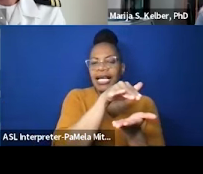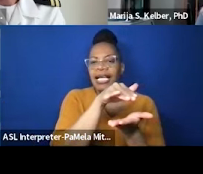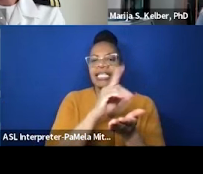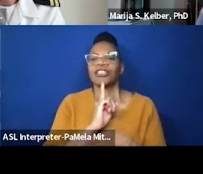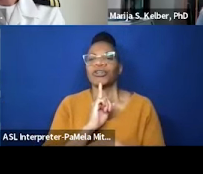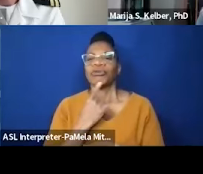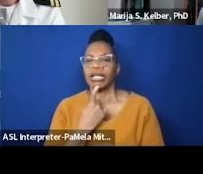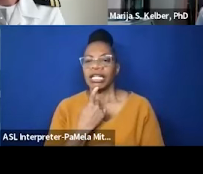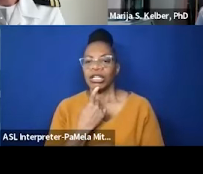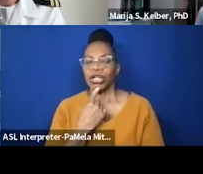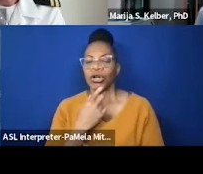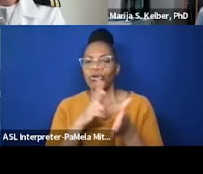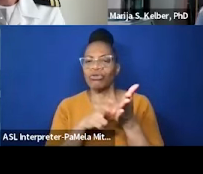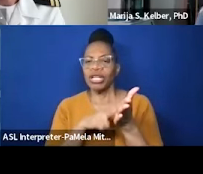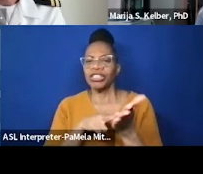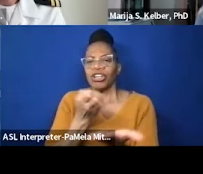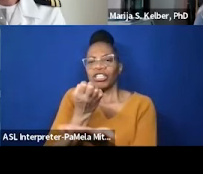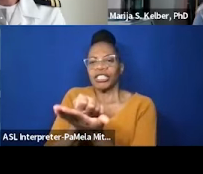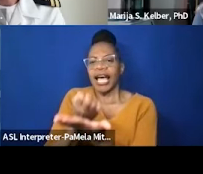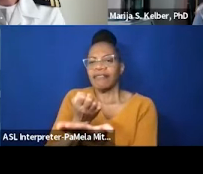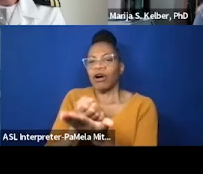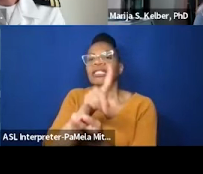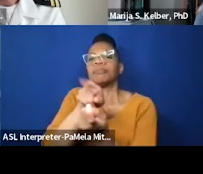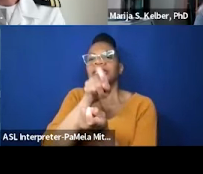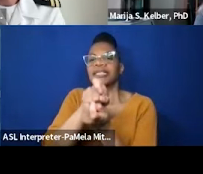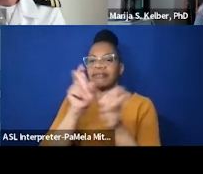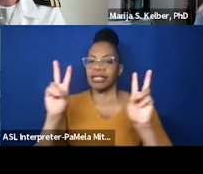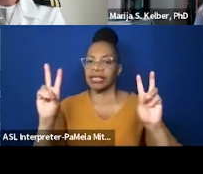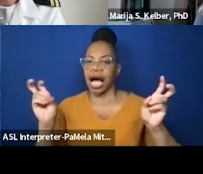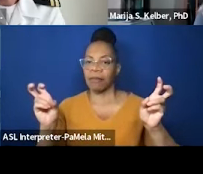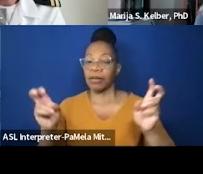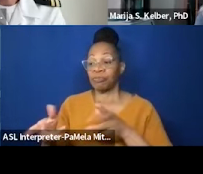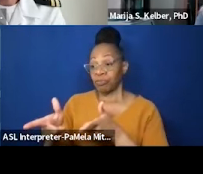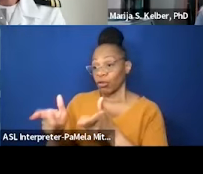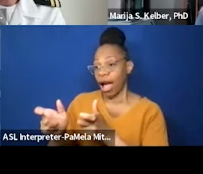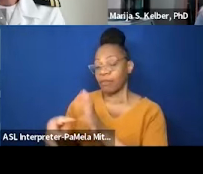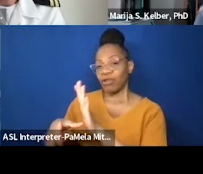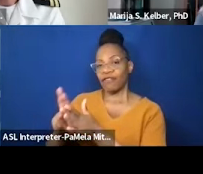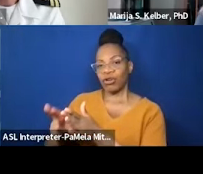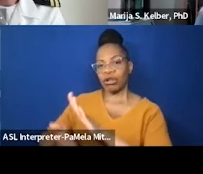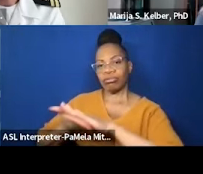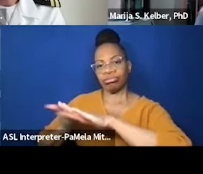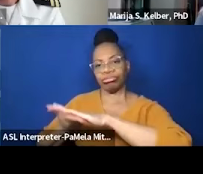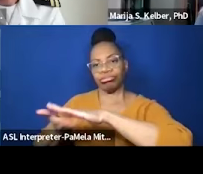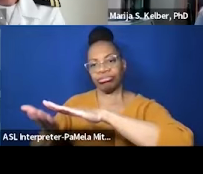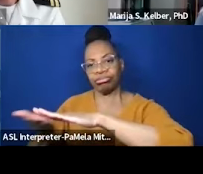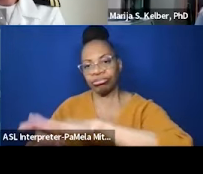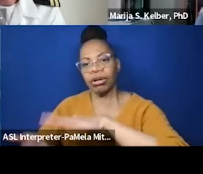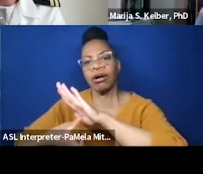of all research evidence on a particular topic. In the rapid review, we accelerate this systematic review methodology